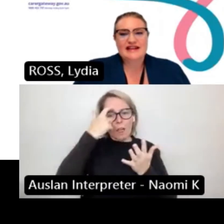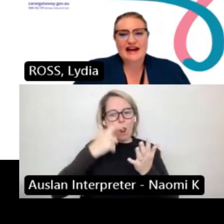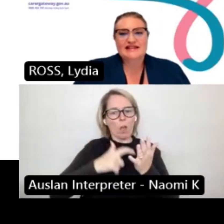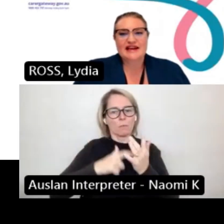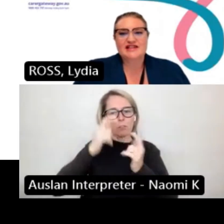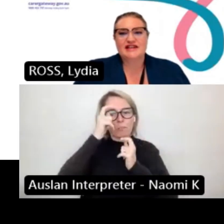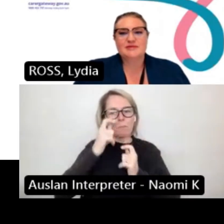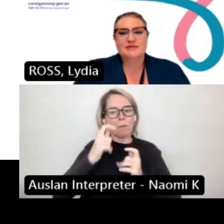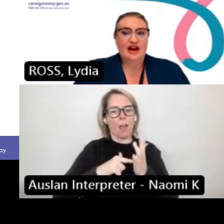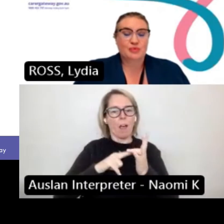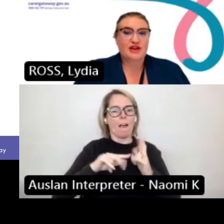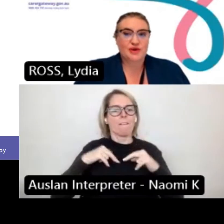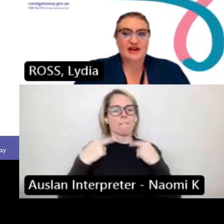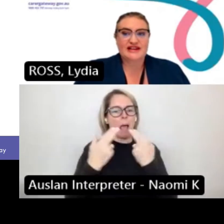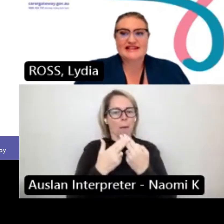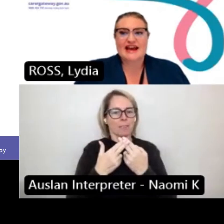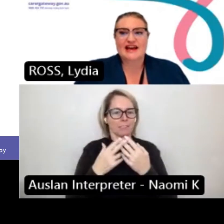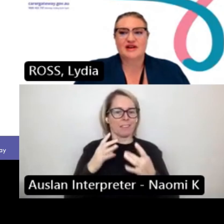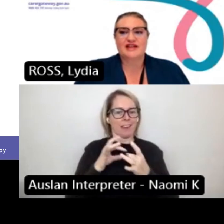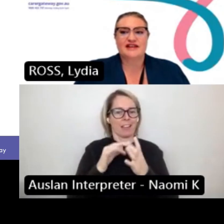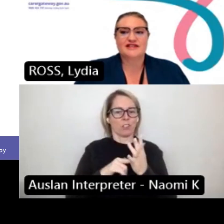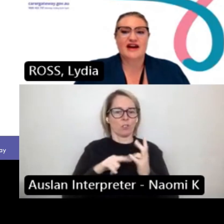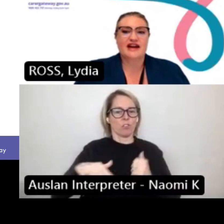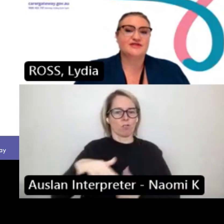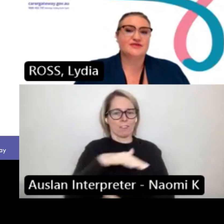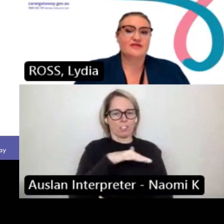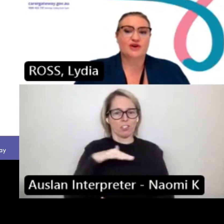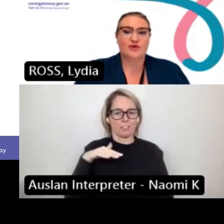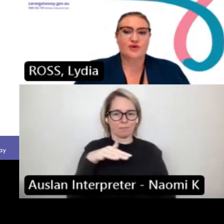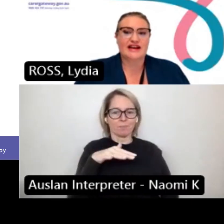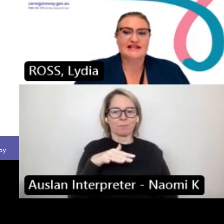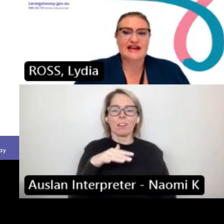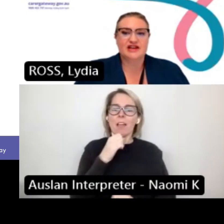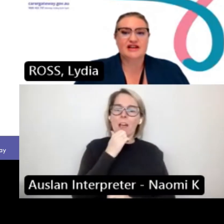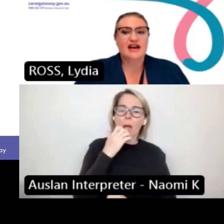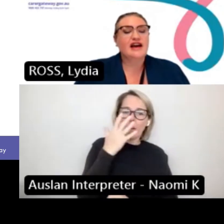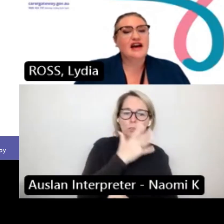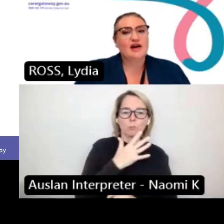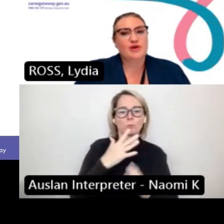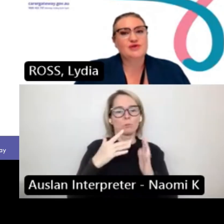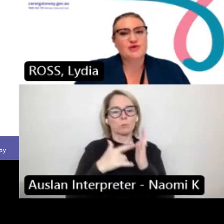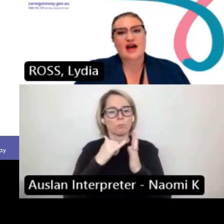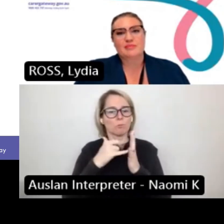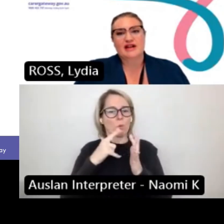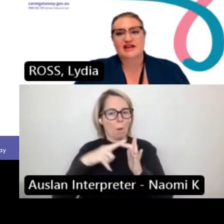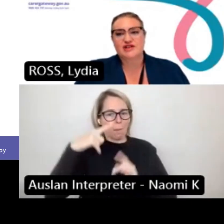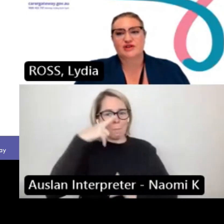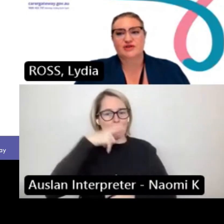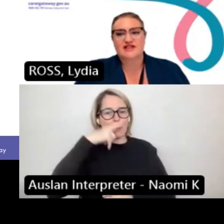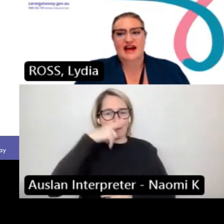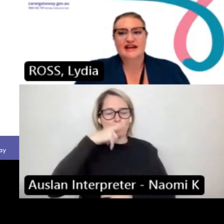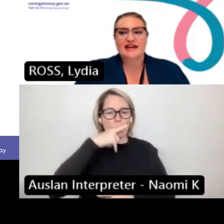Today's session is about helping you understand whether this Grant is right for your organisation and what a strong application looks like.